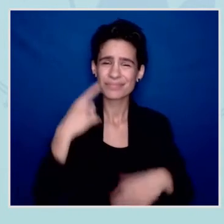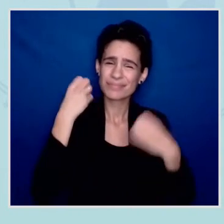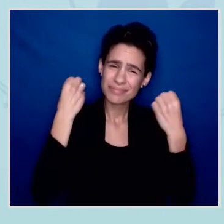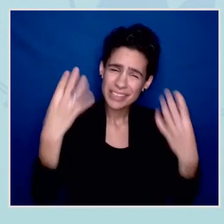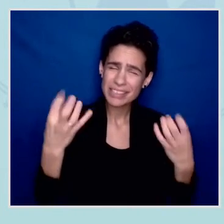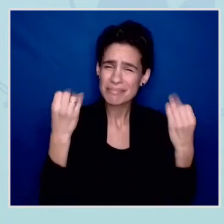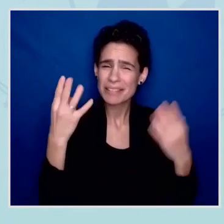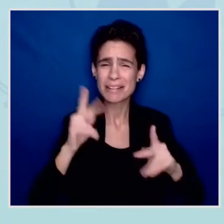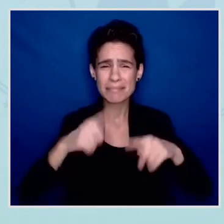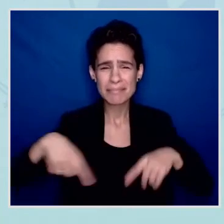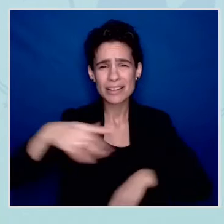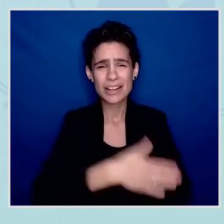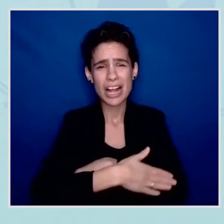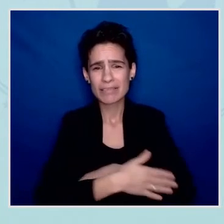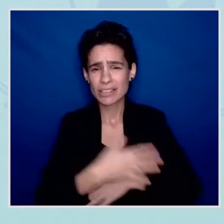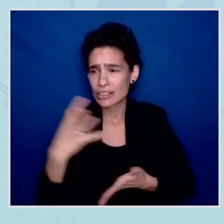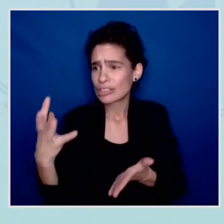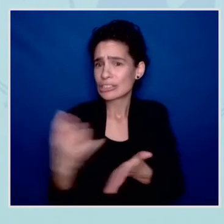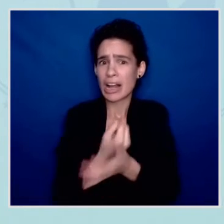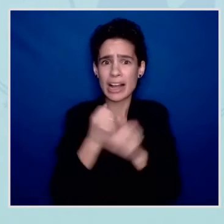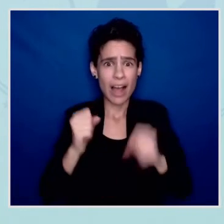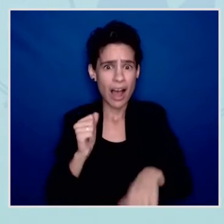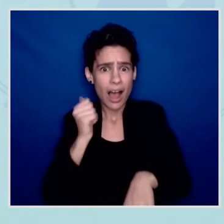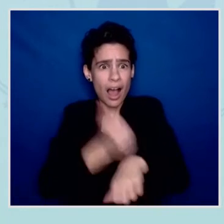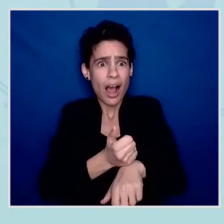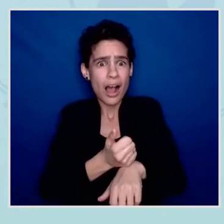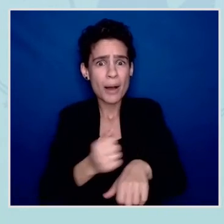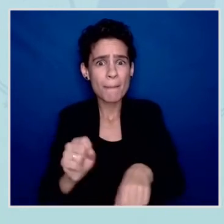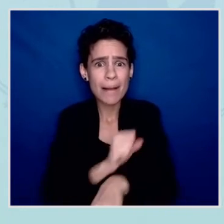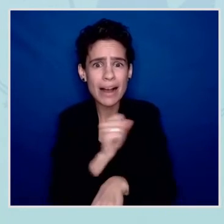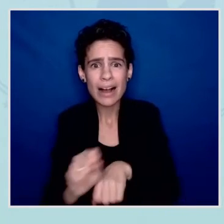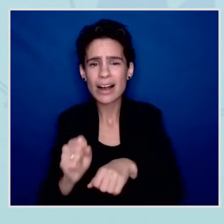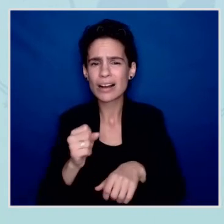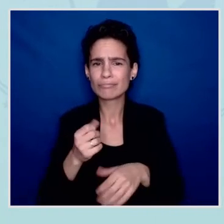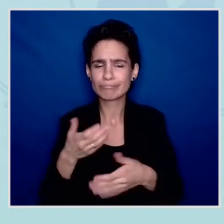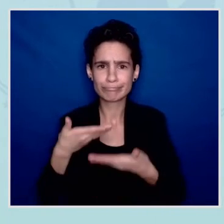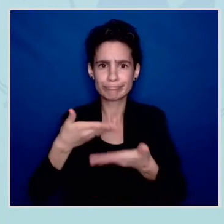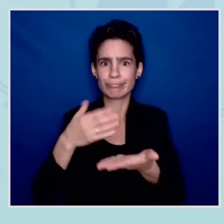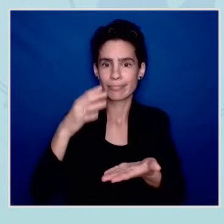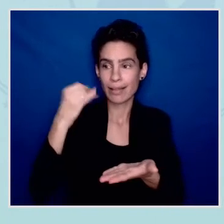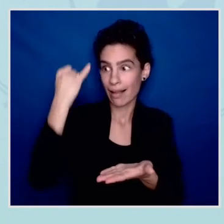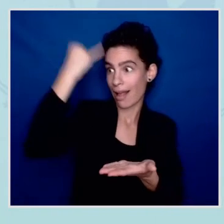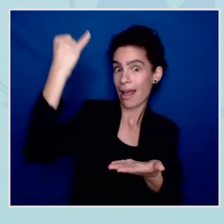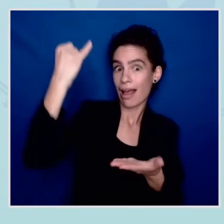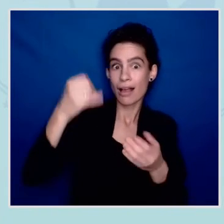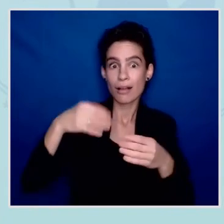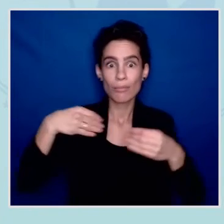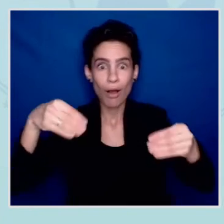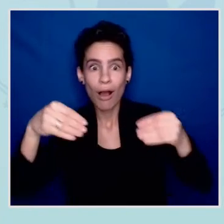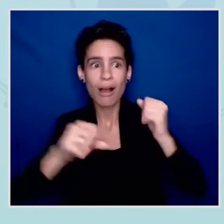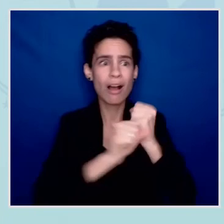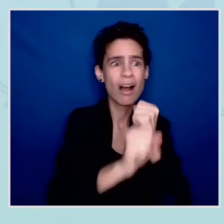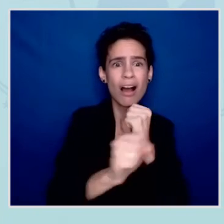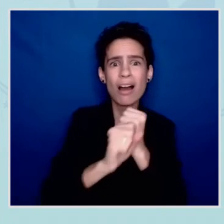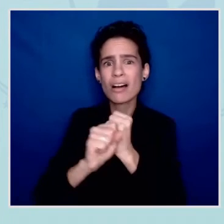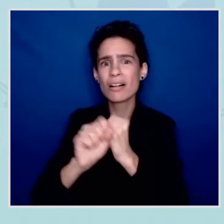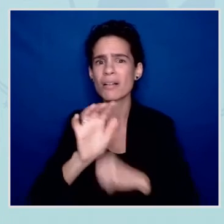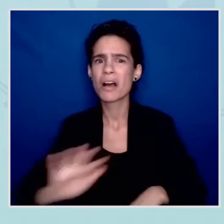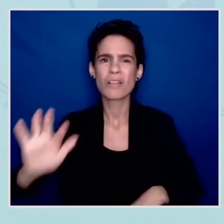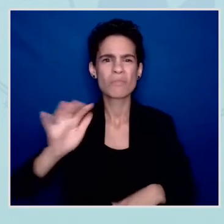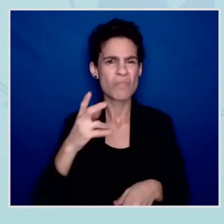SHORT BLOCKS FROM WHERE THE